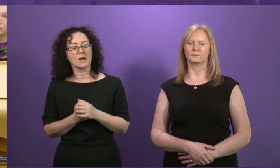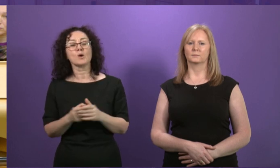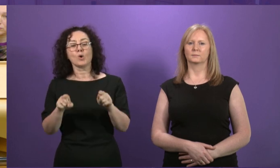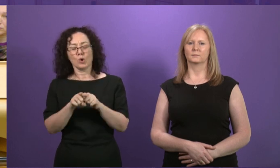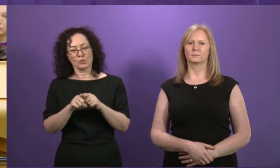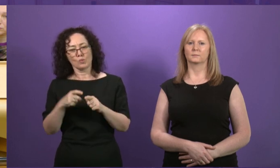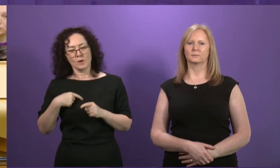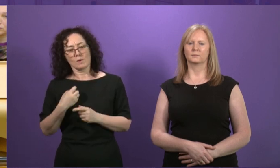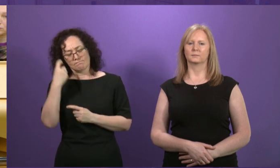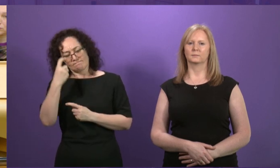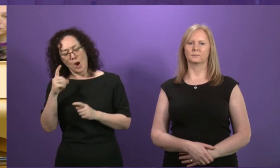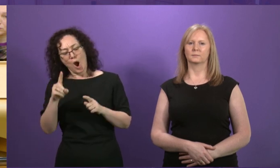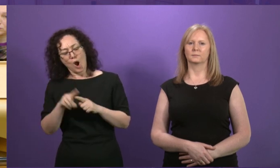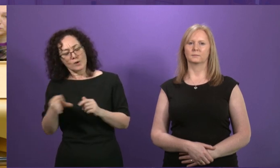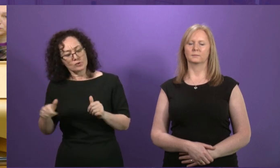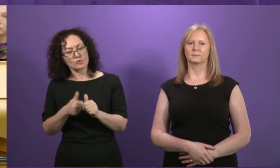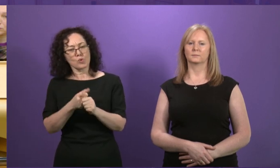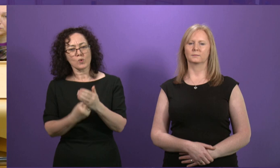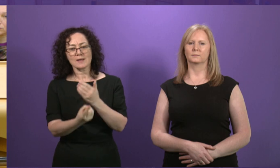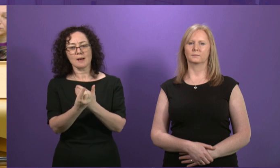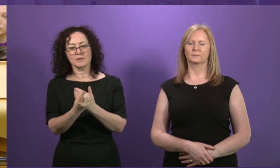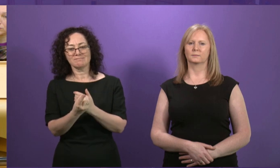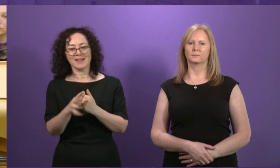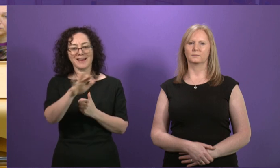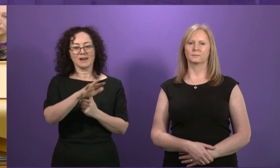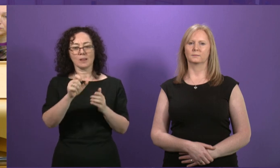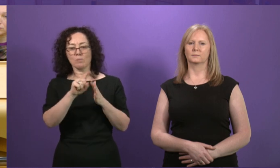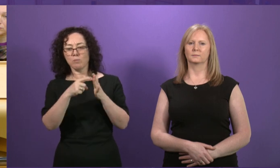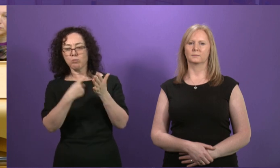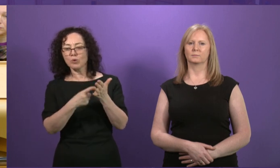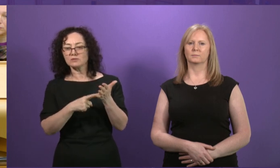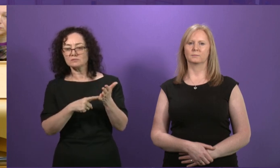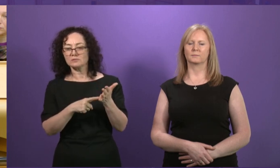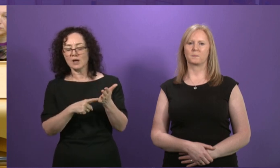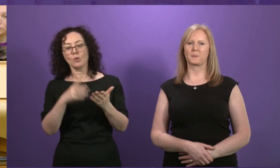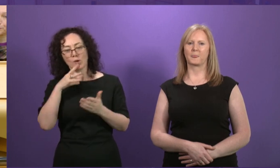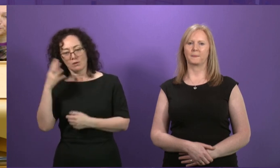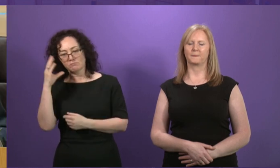I would be very happy to ask the minister who is involved to keep Angus MacDonald fully updated.